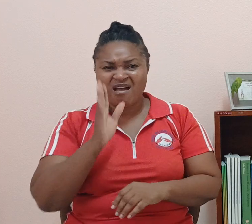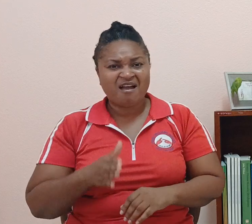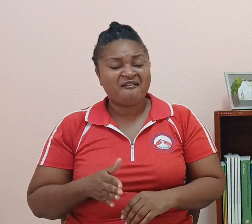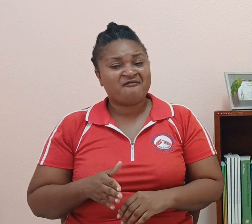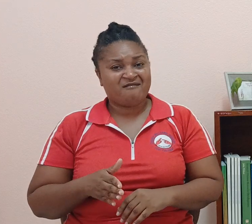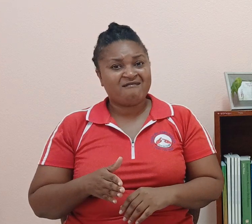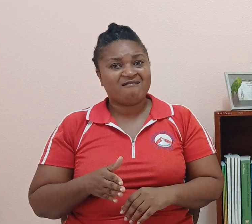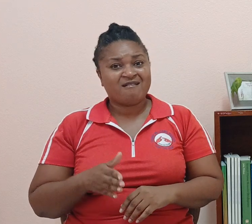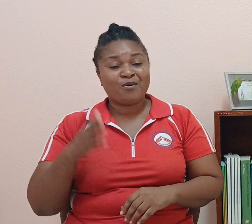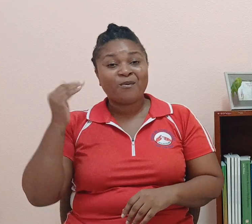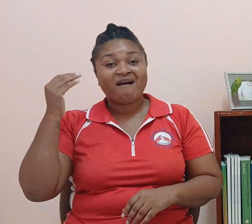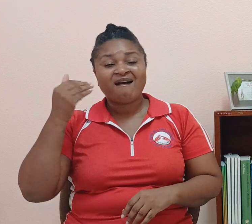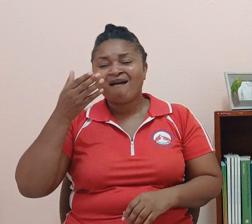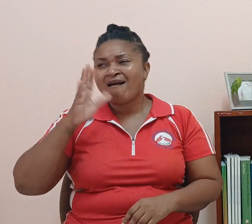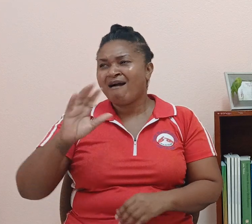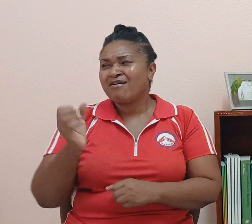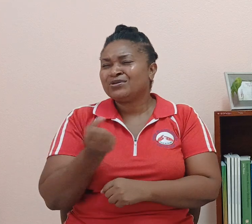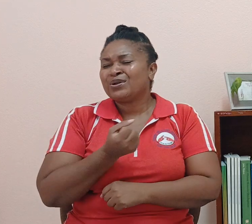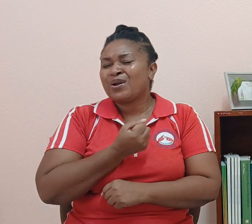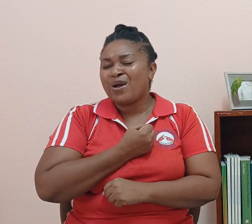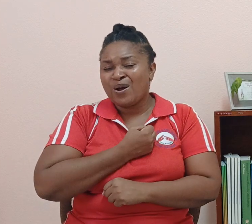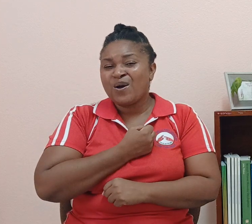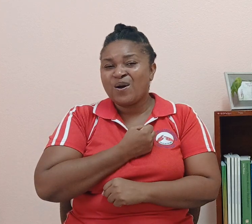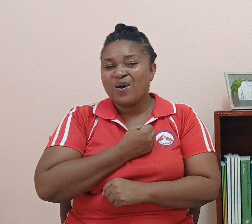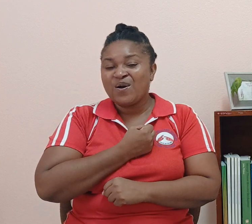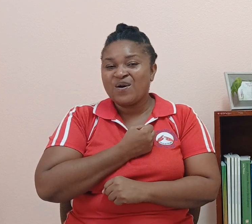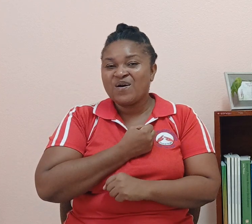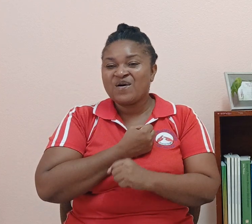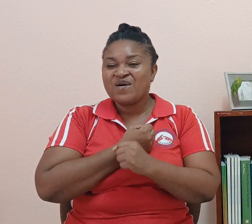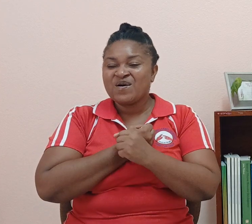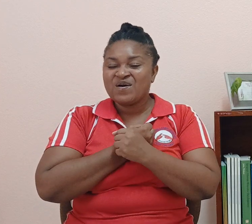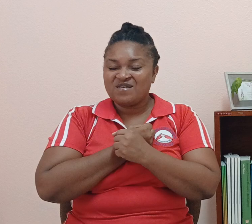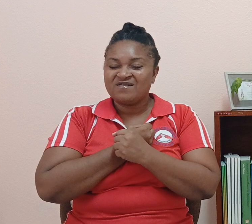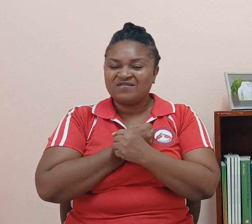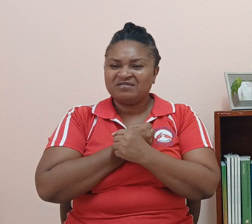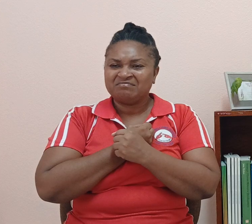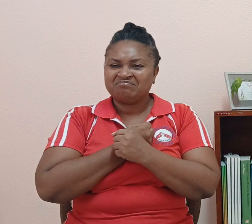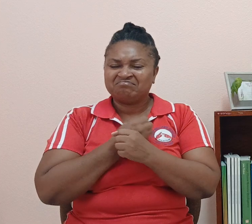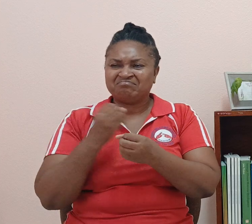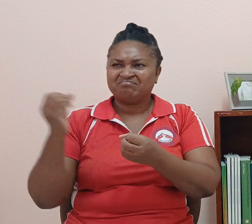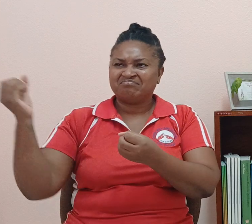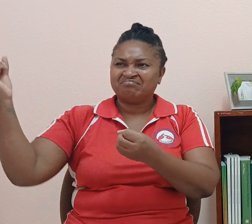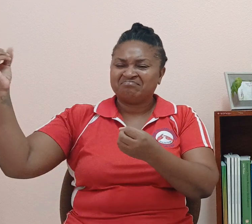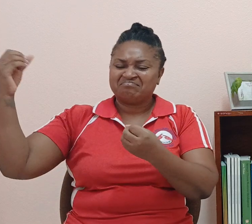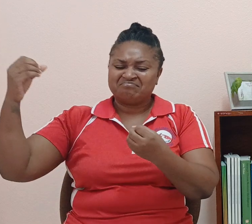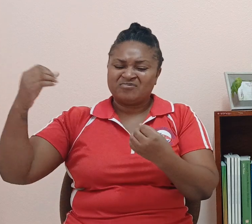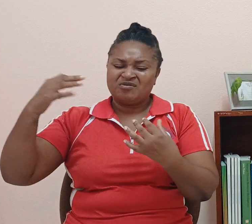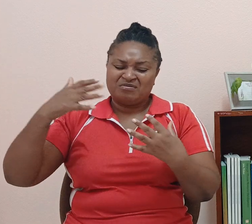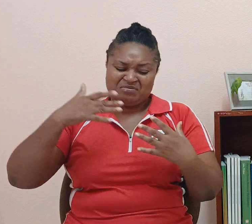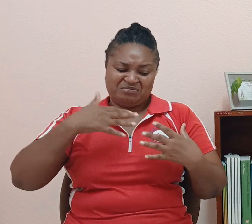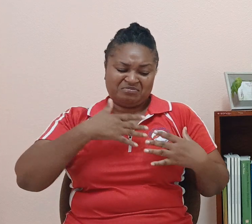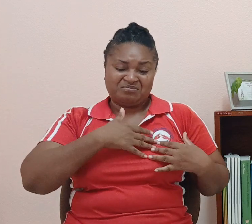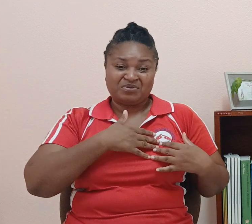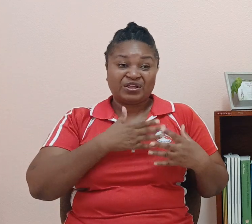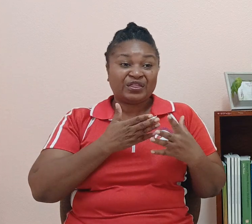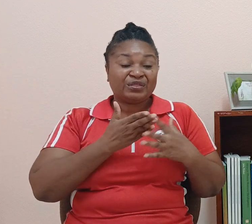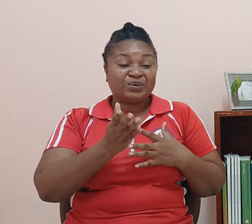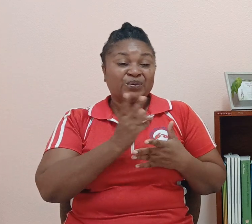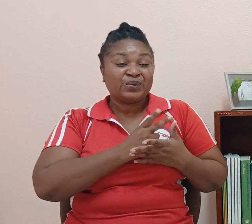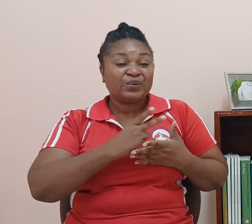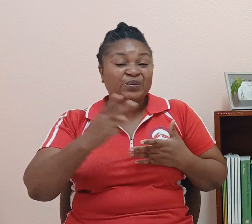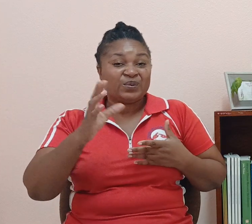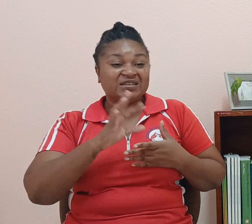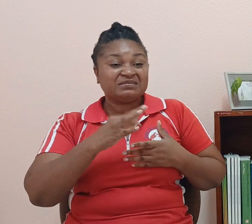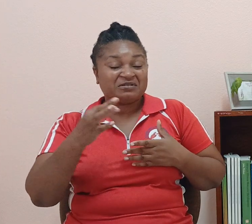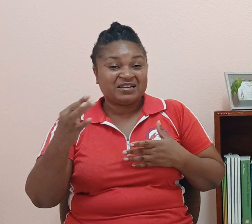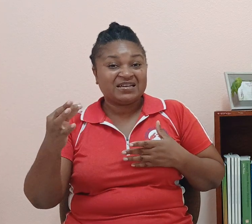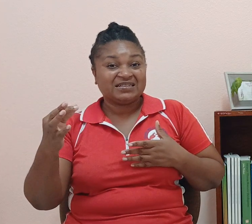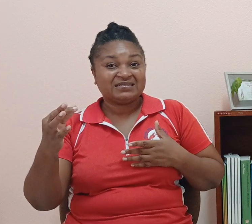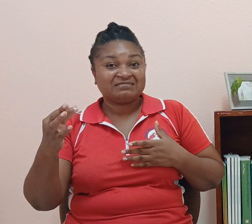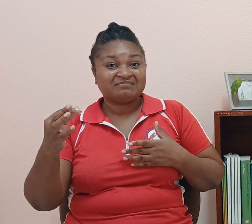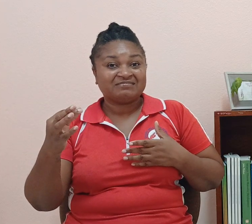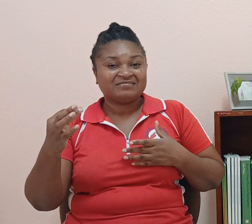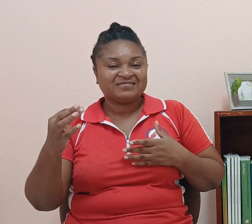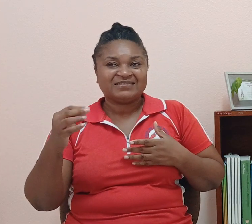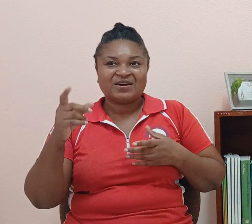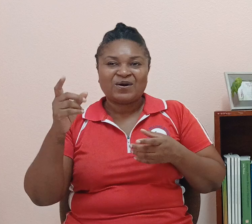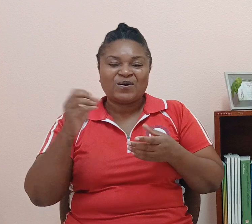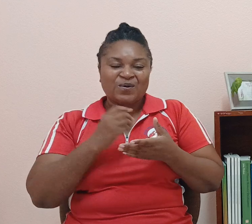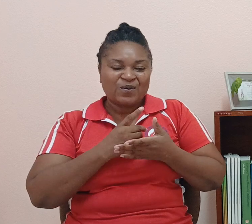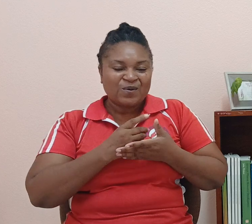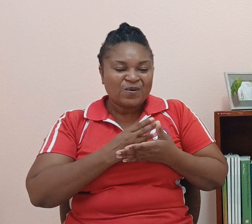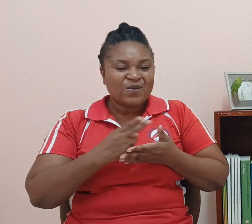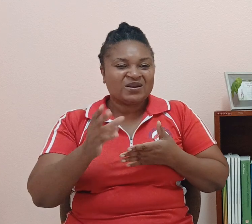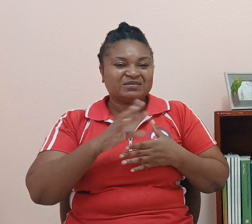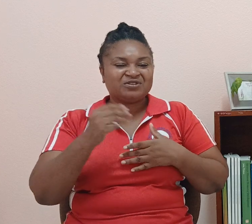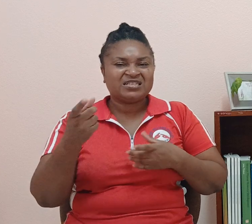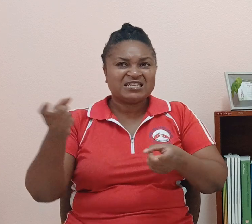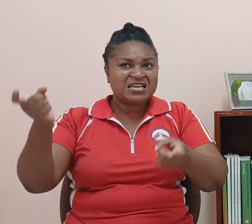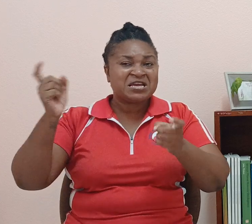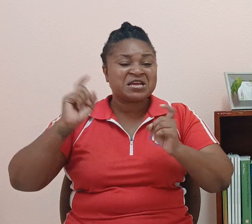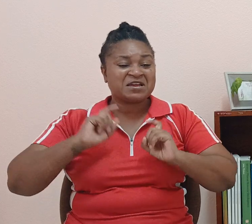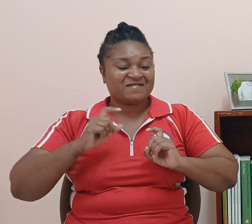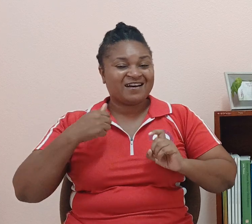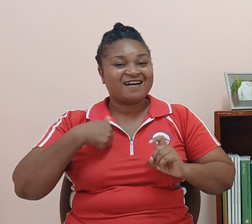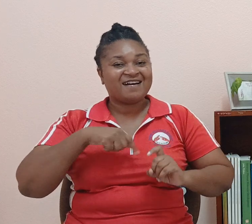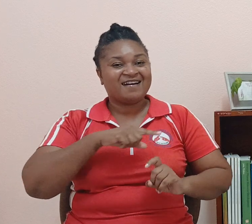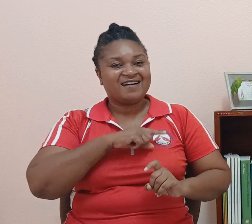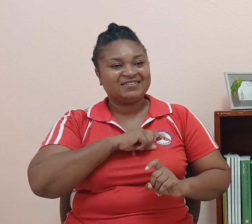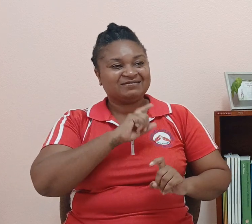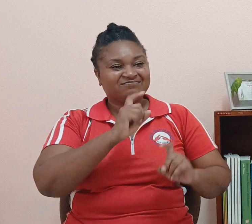because God's love has been poured into our hearts through the Holy Spirit who has been given to us.